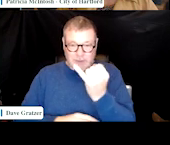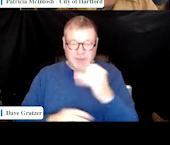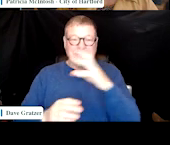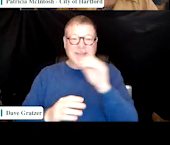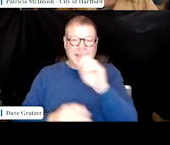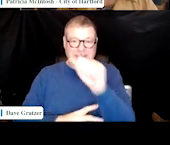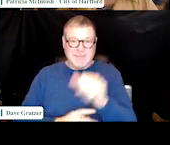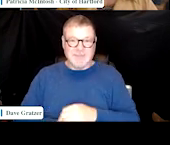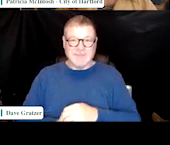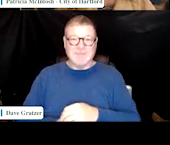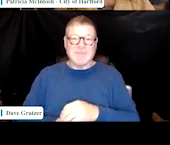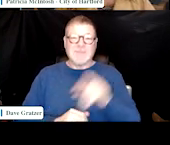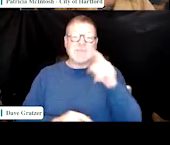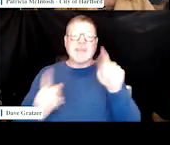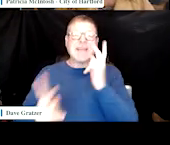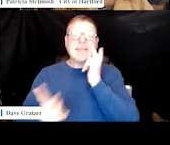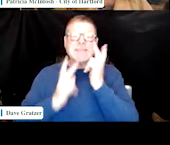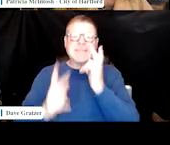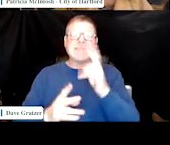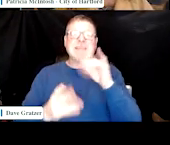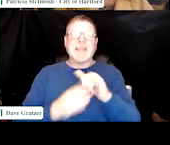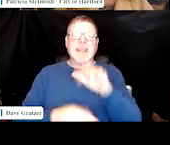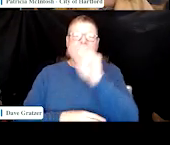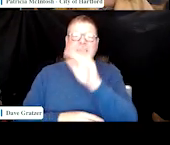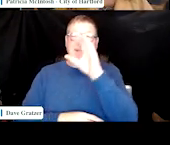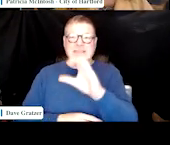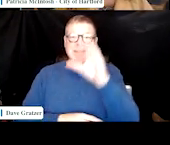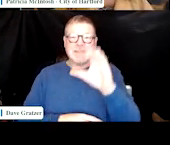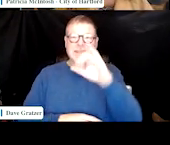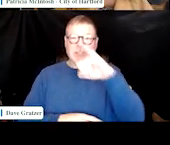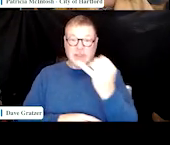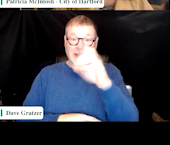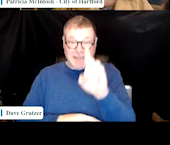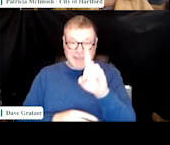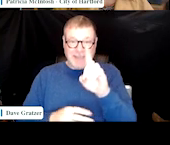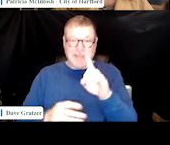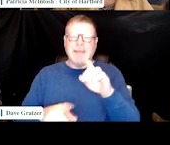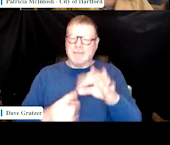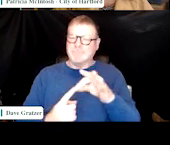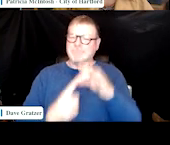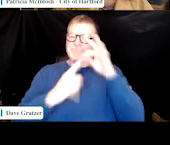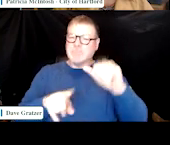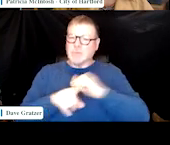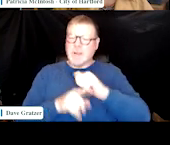She oversaw the development of the NCCJD's signature training "Pathways to Justice,"